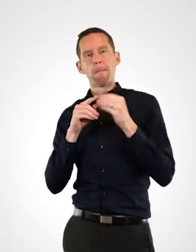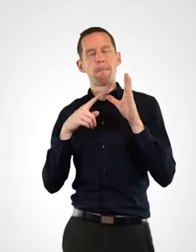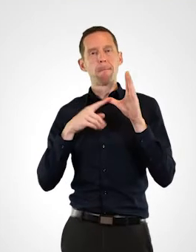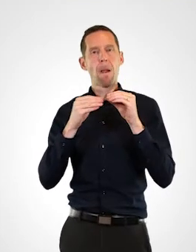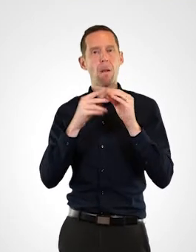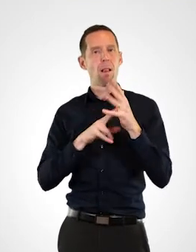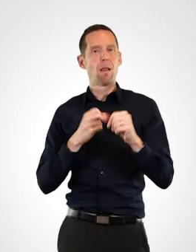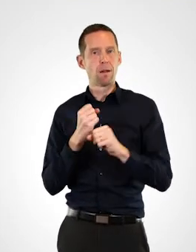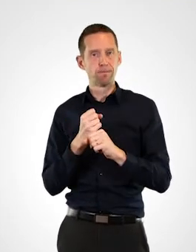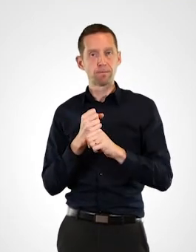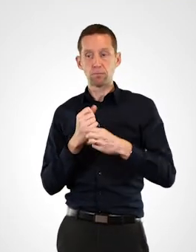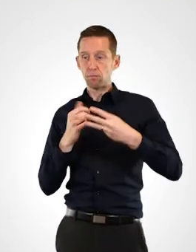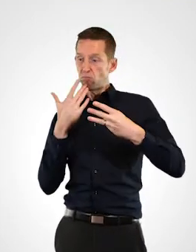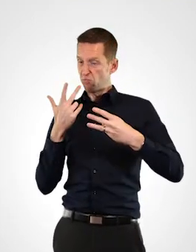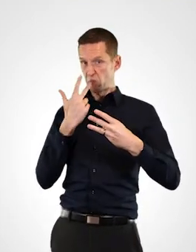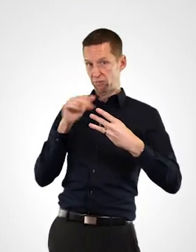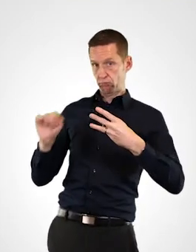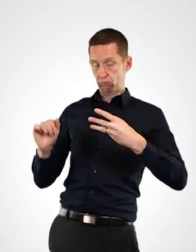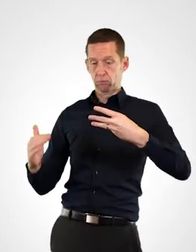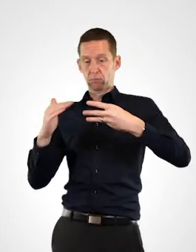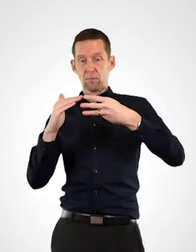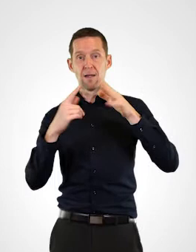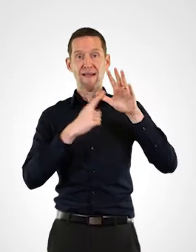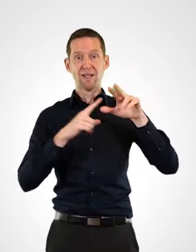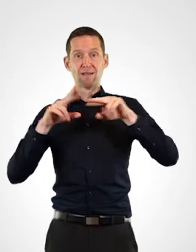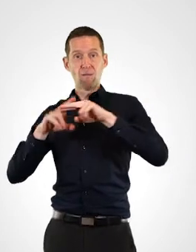And if they're at the advanced-form level, we start introducing